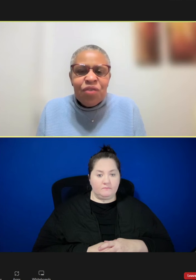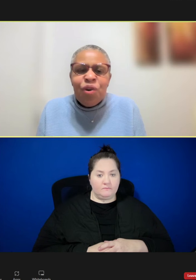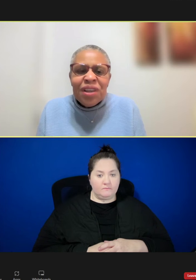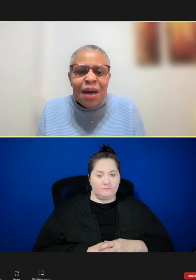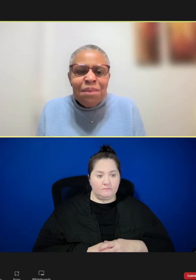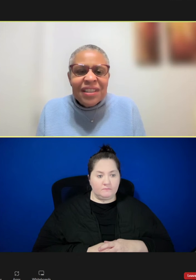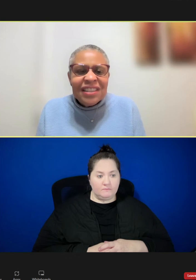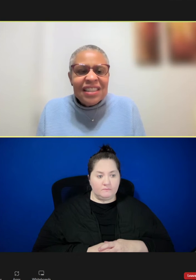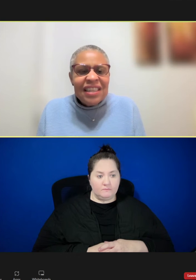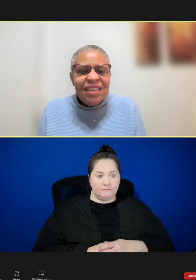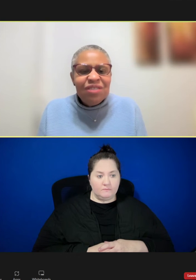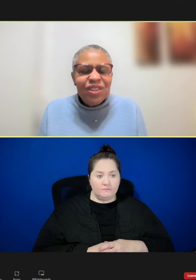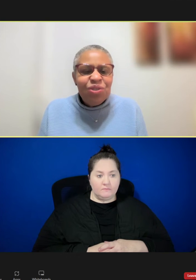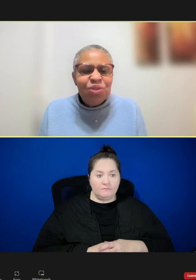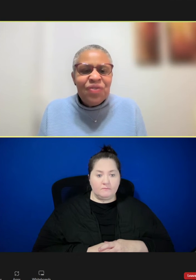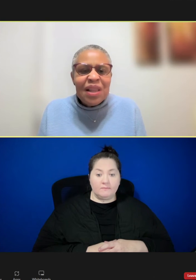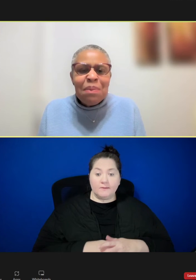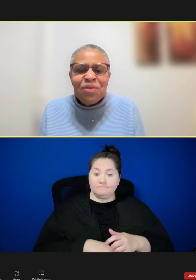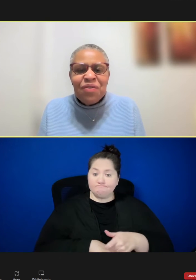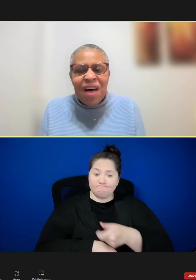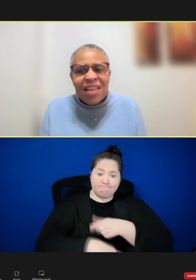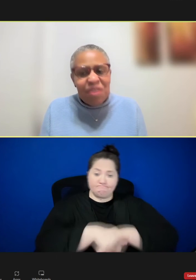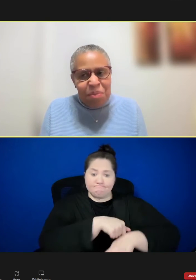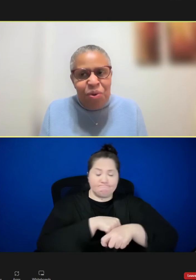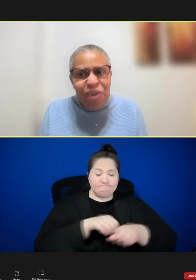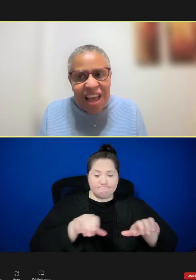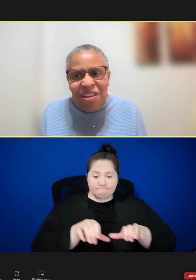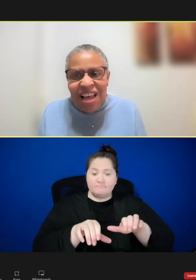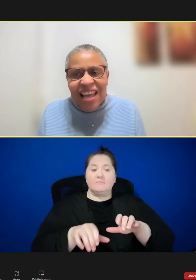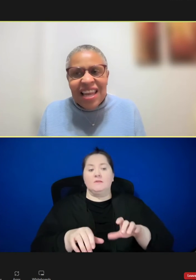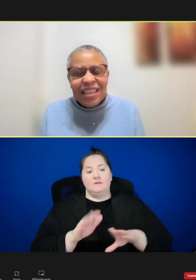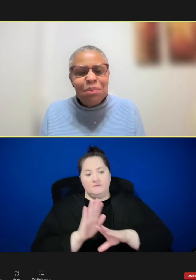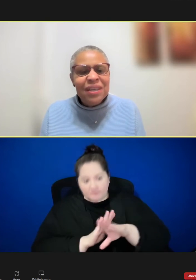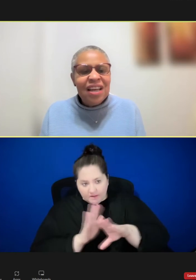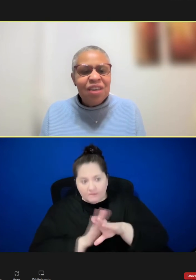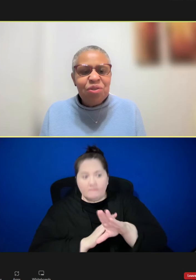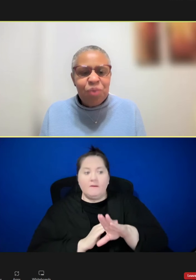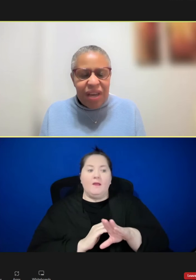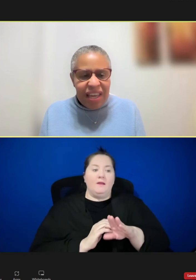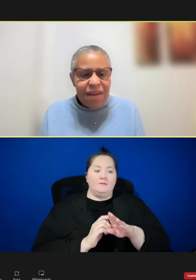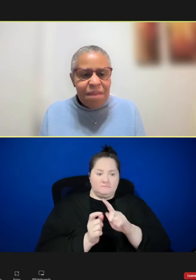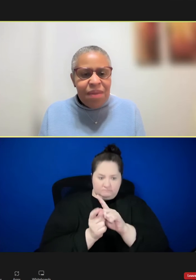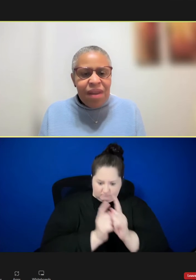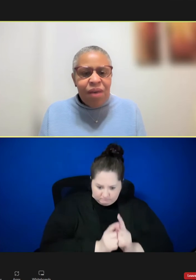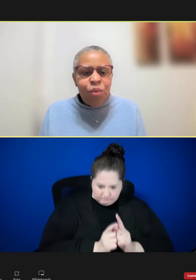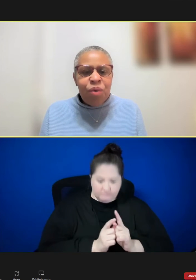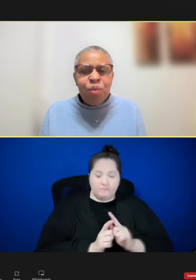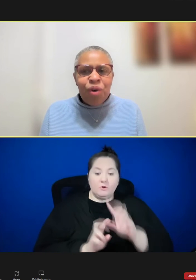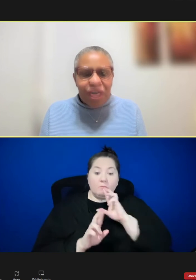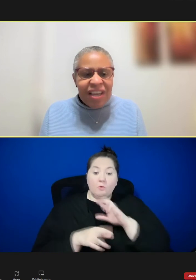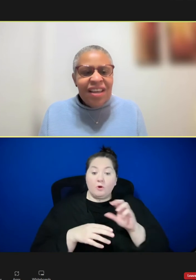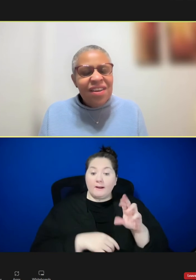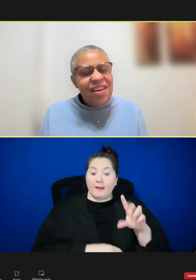rolling up the sleeves to develop and refine the report outline has been underway. We're working